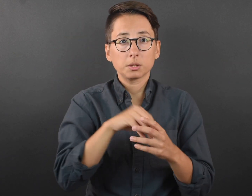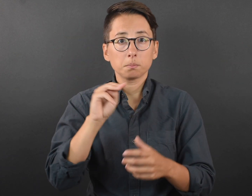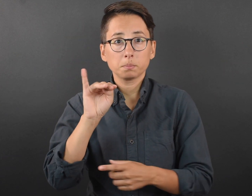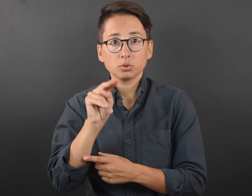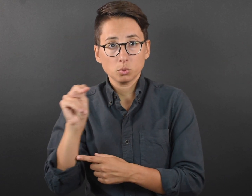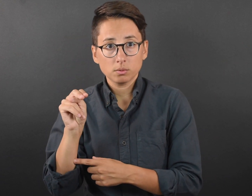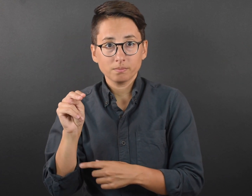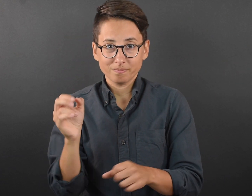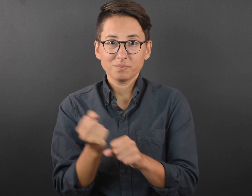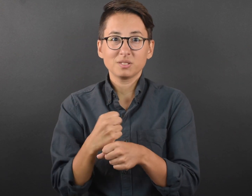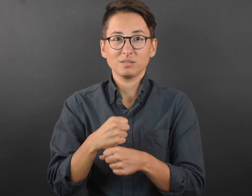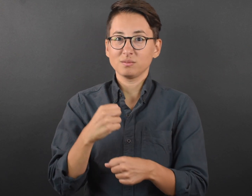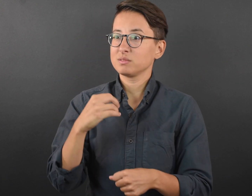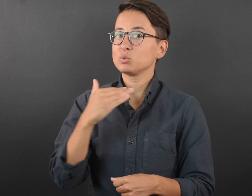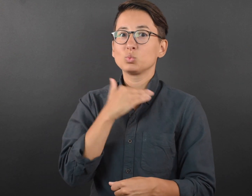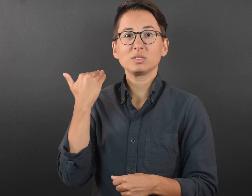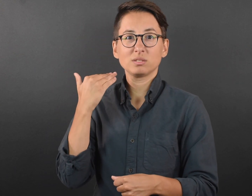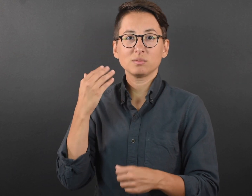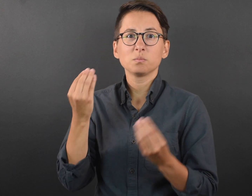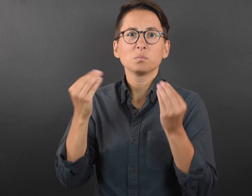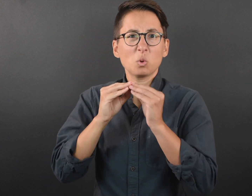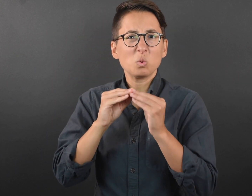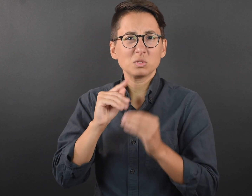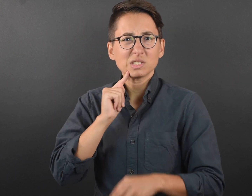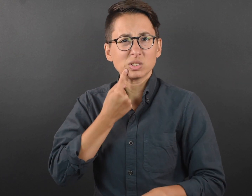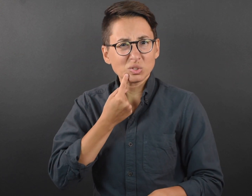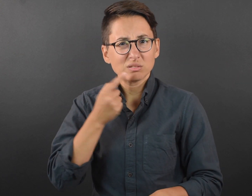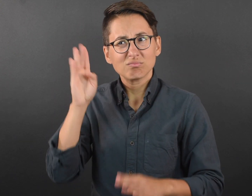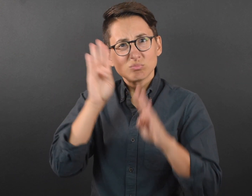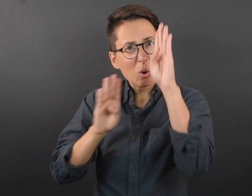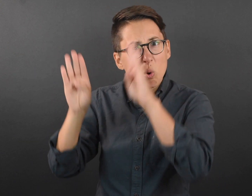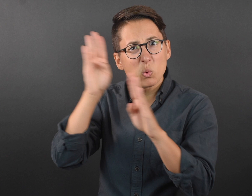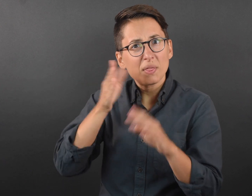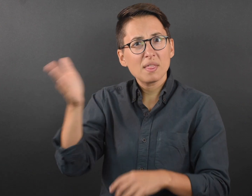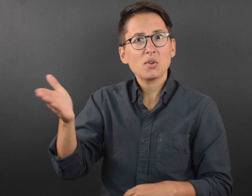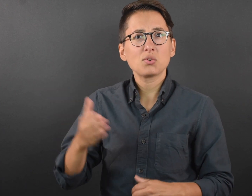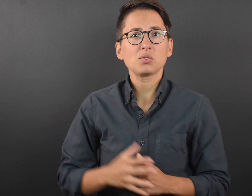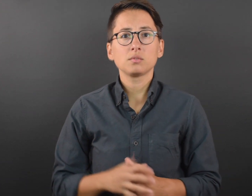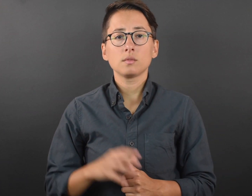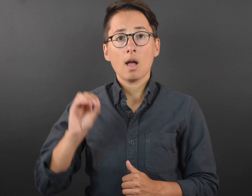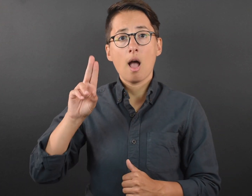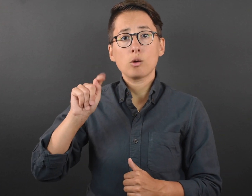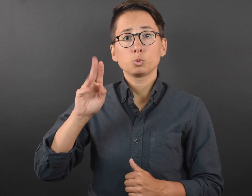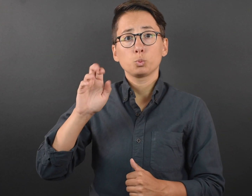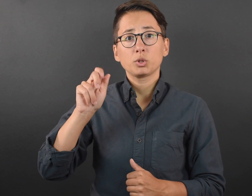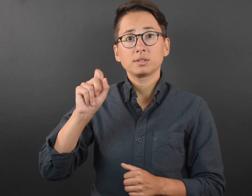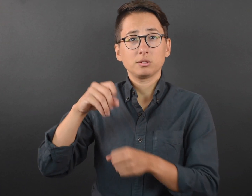particularly worrisome there.